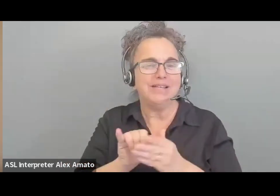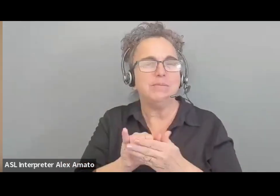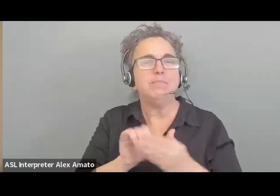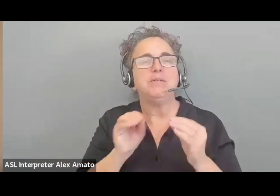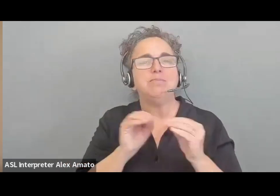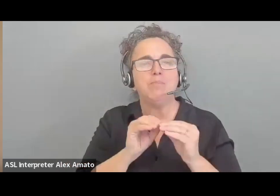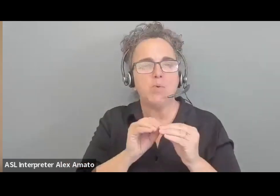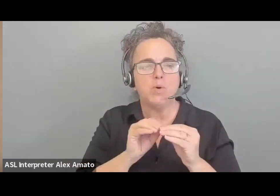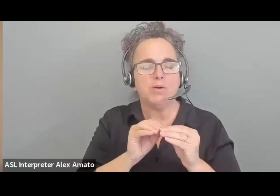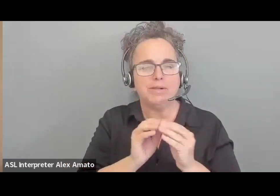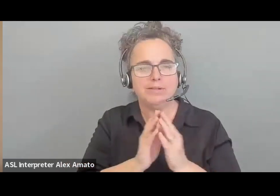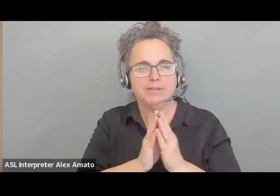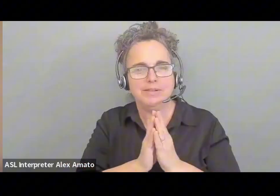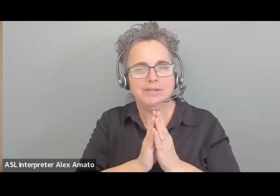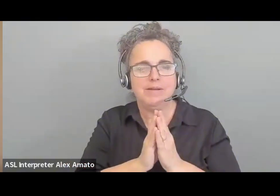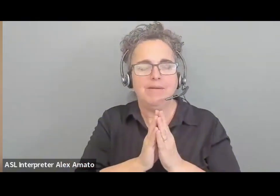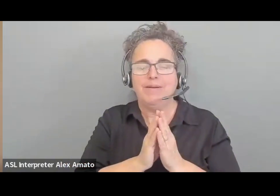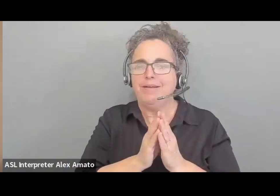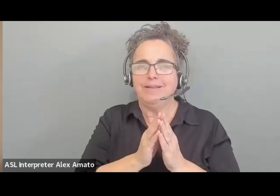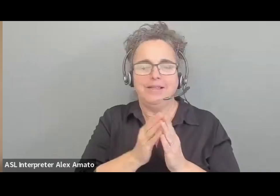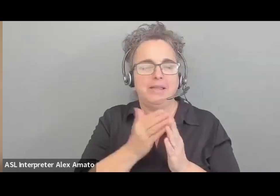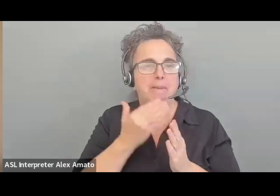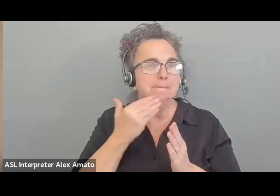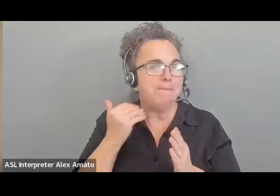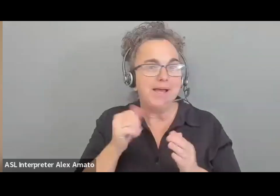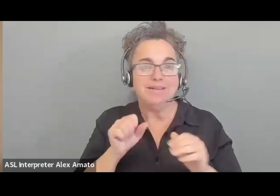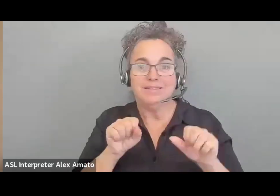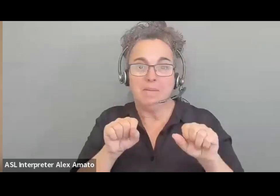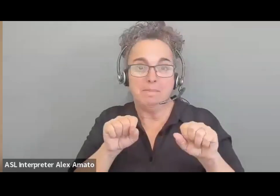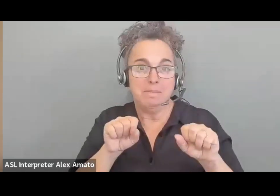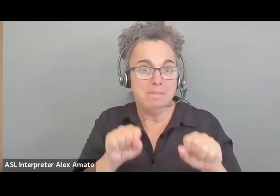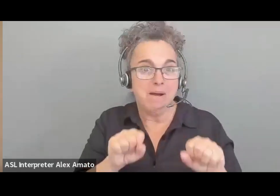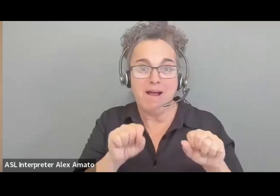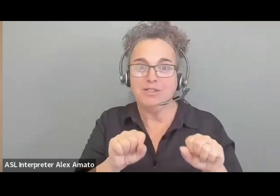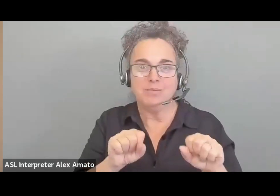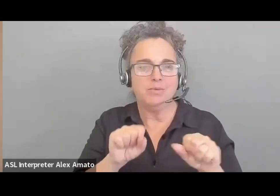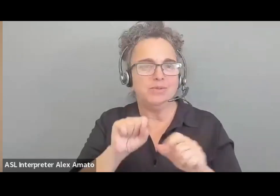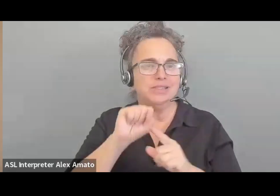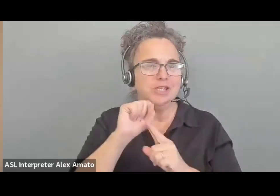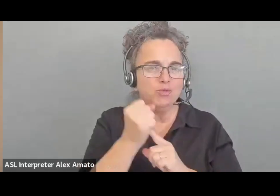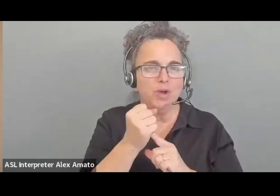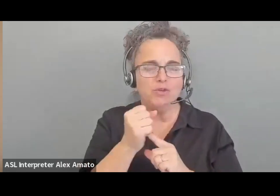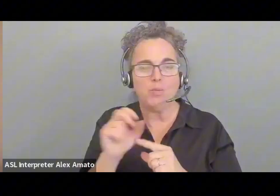of the, the best case scenario of where the nonprofit sector